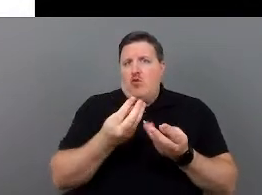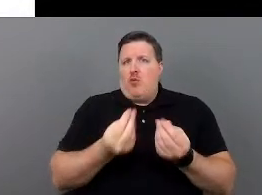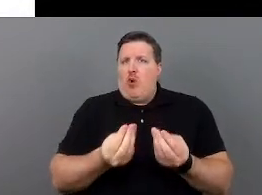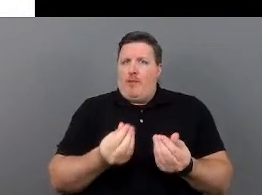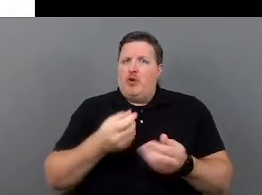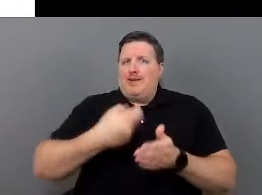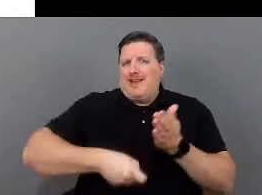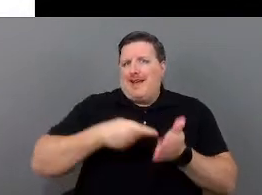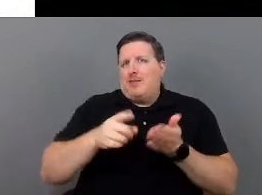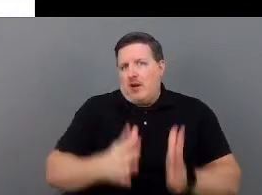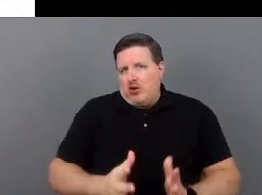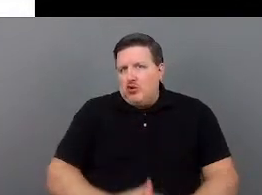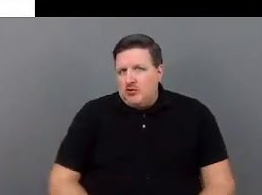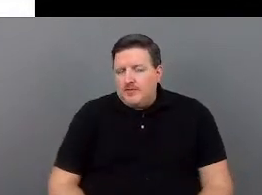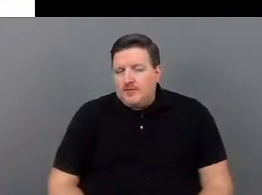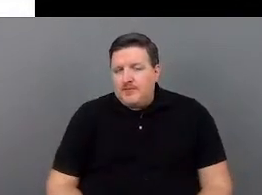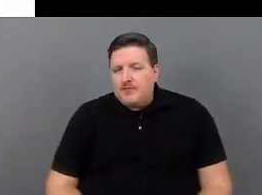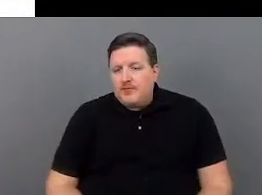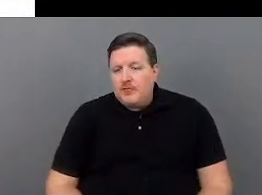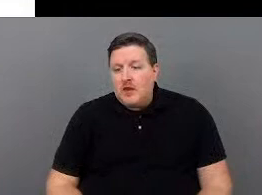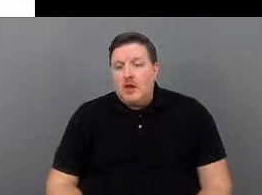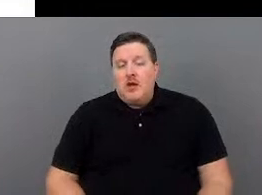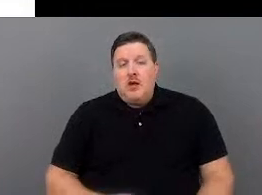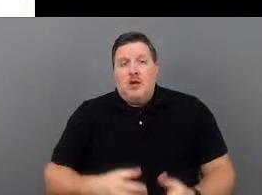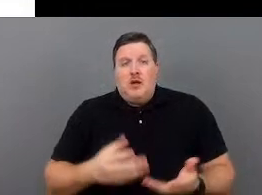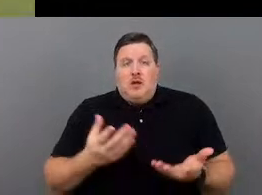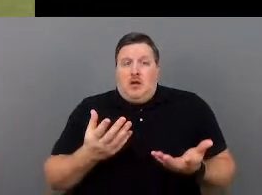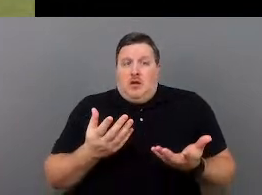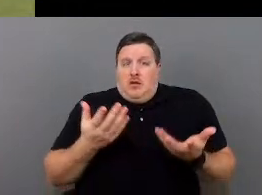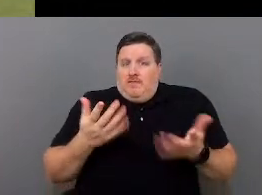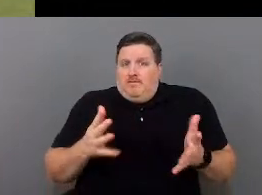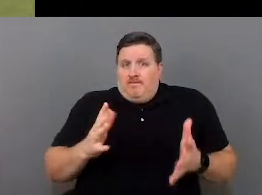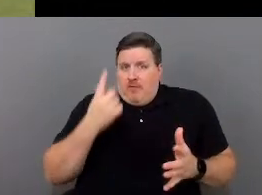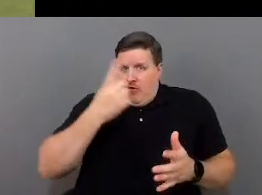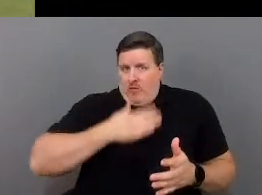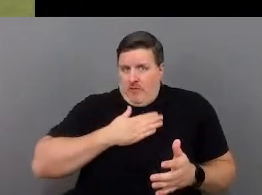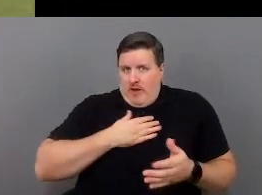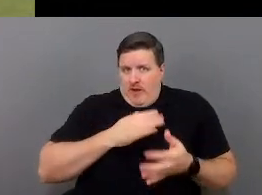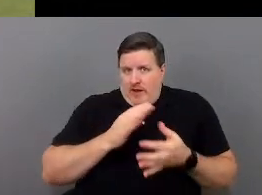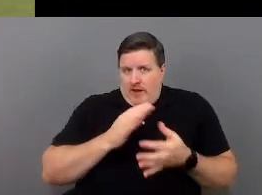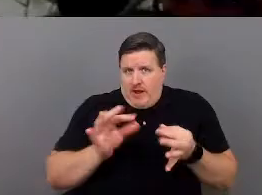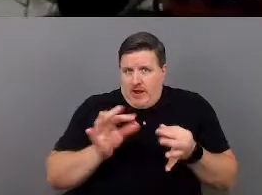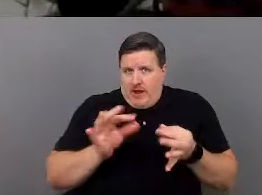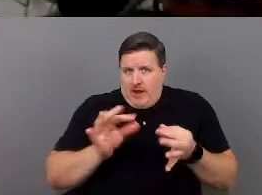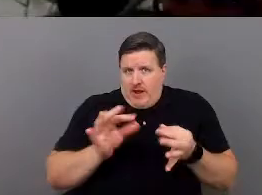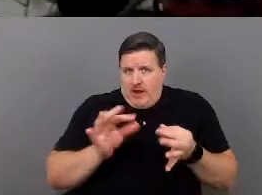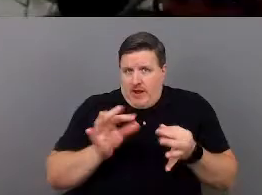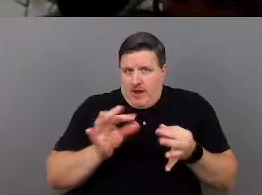ASSESSOR@MINNEAPOLISMN.GOV. AND WITH THAT, THAT IS THE CONCLUSION OF MY REMARKS FOR TODAY. I'M HAPPY TO STAND FOR ANY QUESTIONS. THAT'S ALL FOR ME.